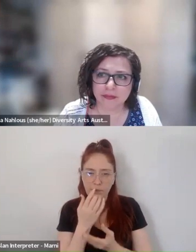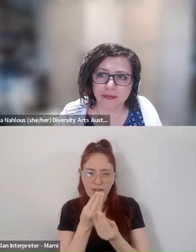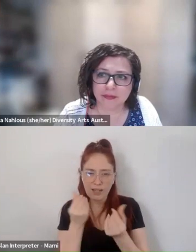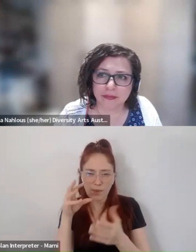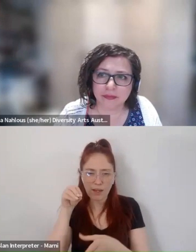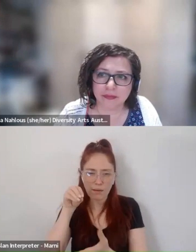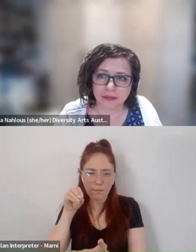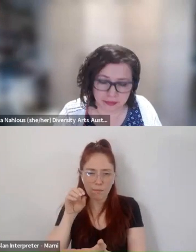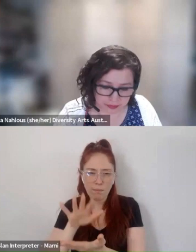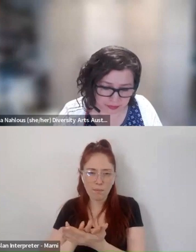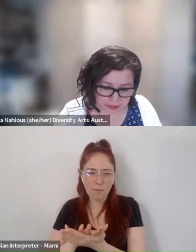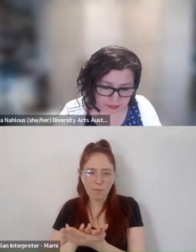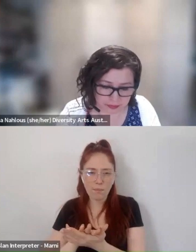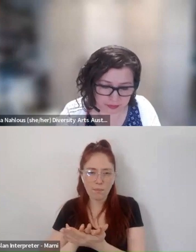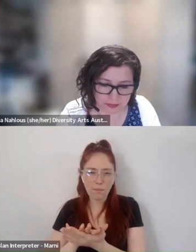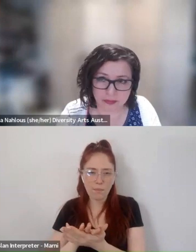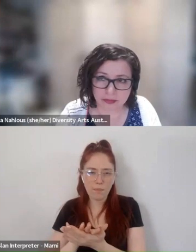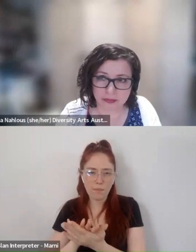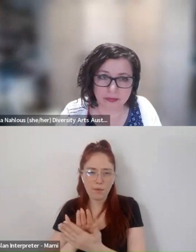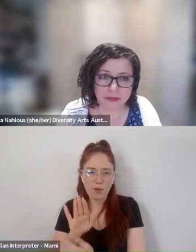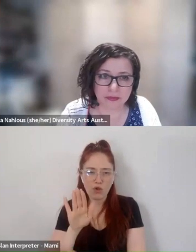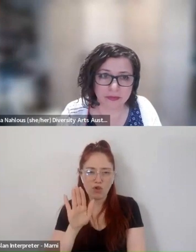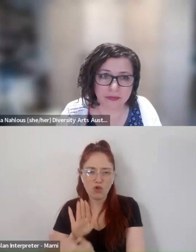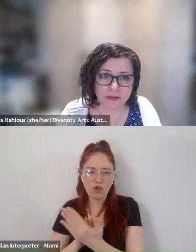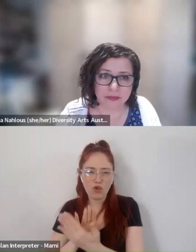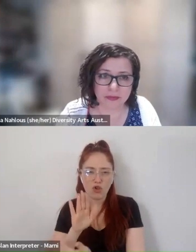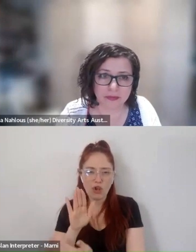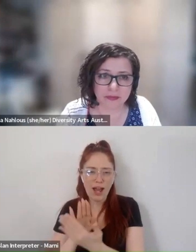observership, maybe it's worthwhile sort of approaching them